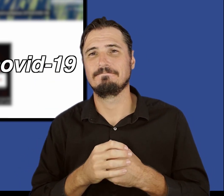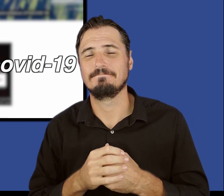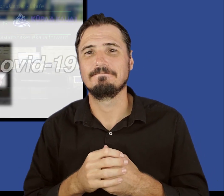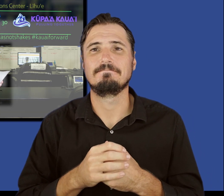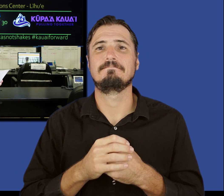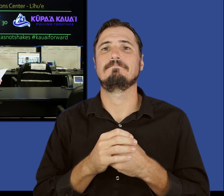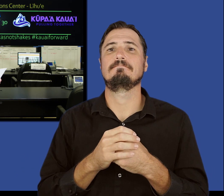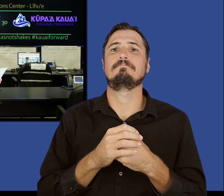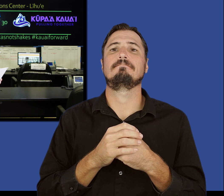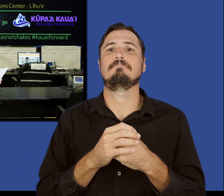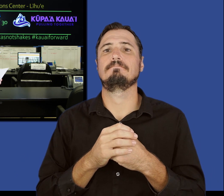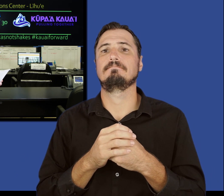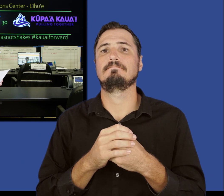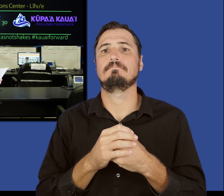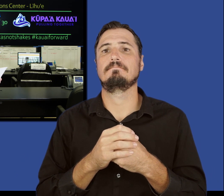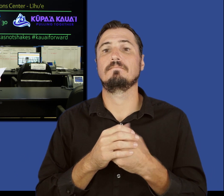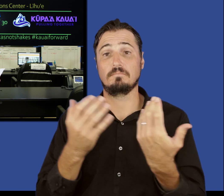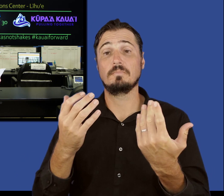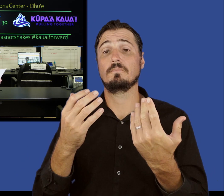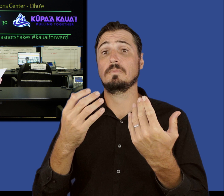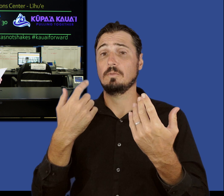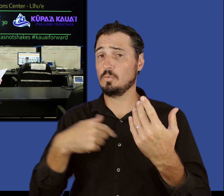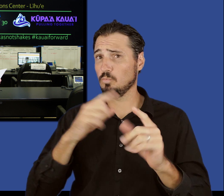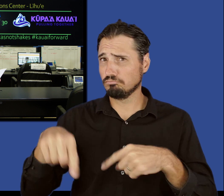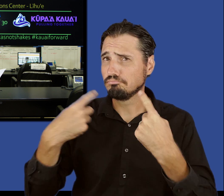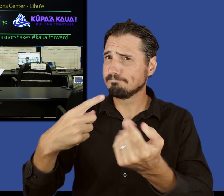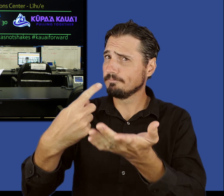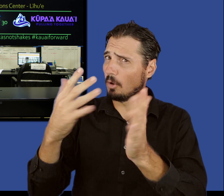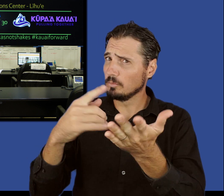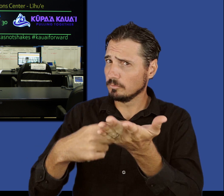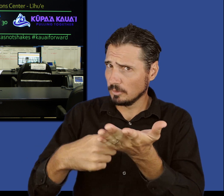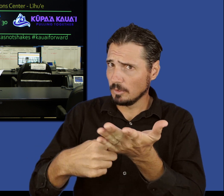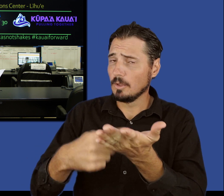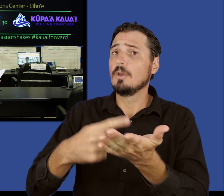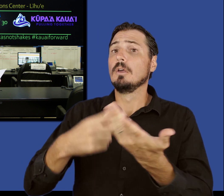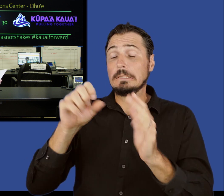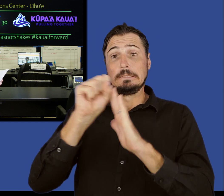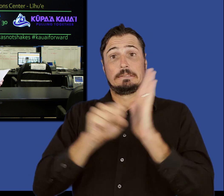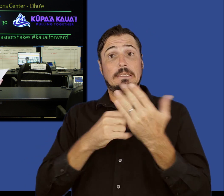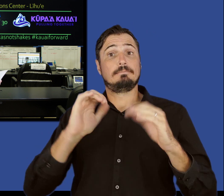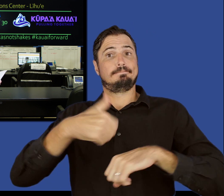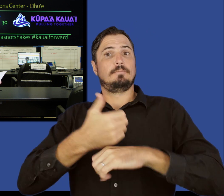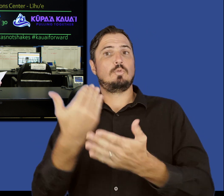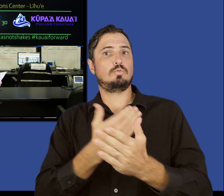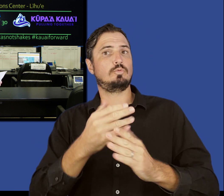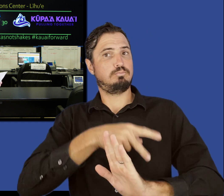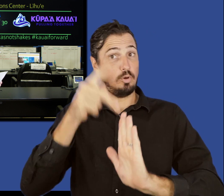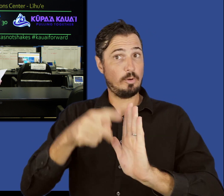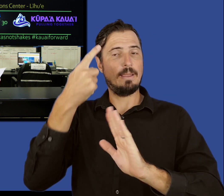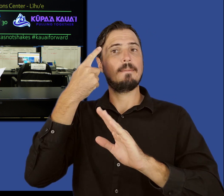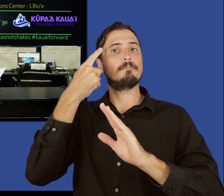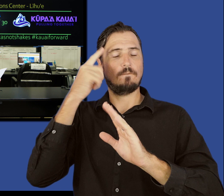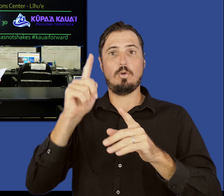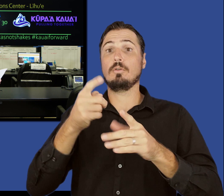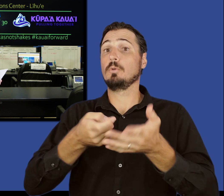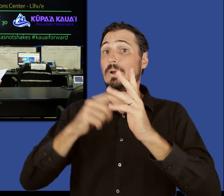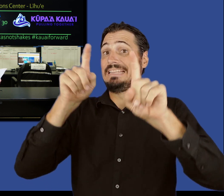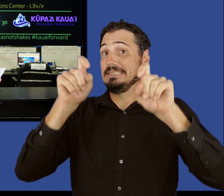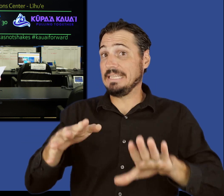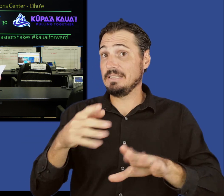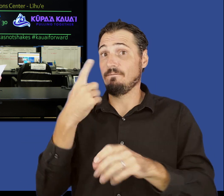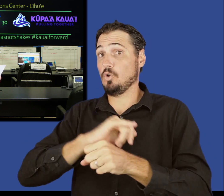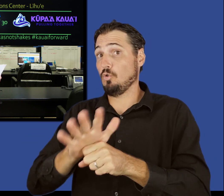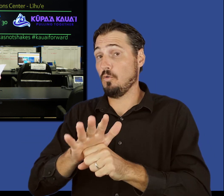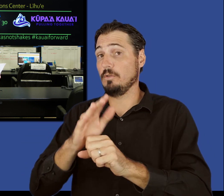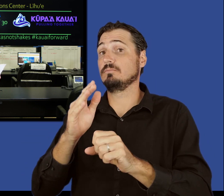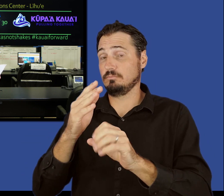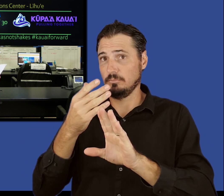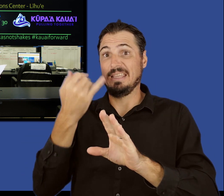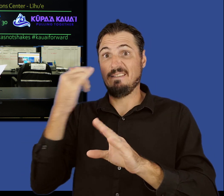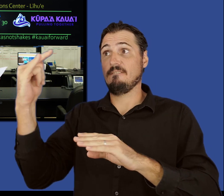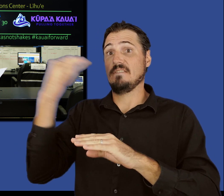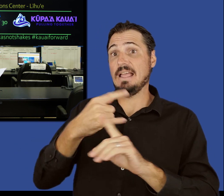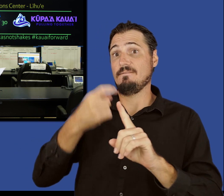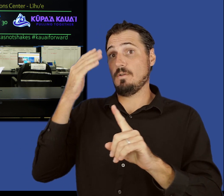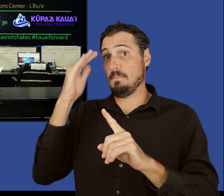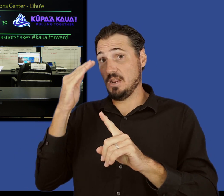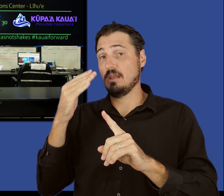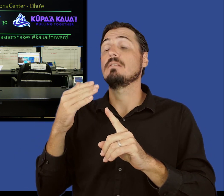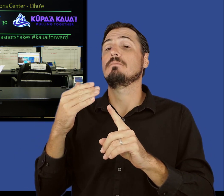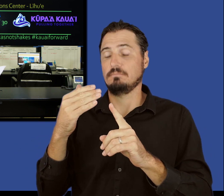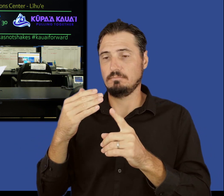As we’ve been discussing, the state has launched a pre-test travel program for transpac travelers effective October 15. This program allows arriving transpac travelers to be exempt from